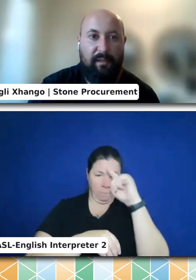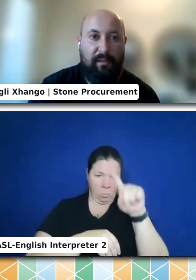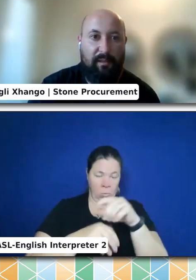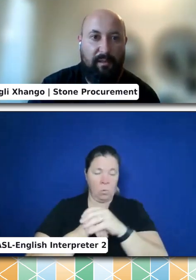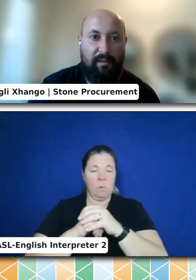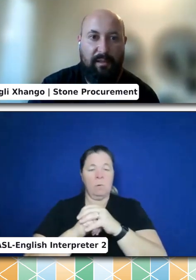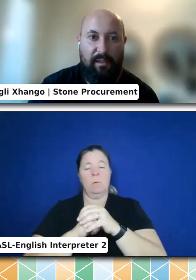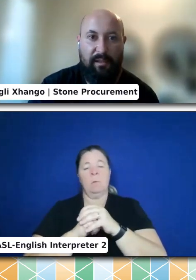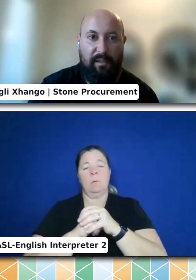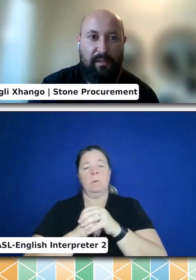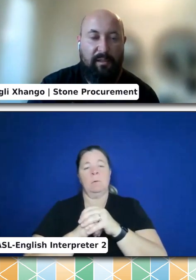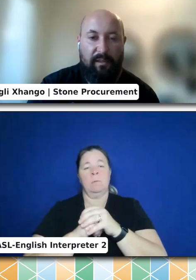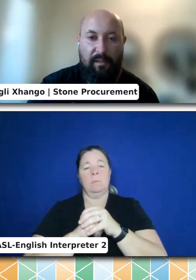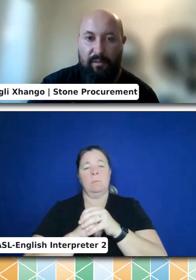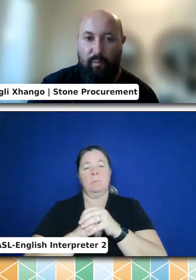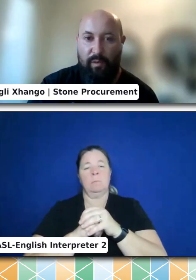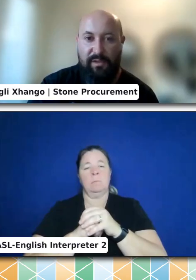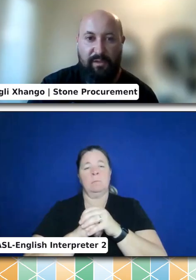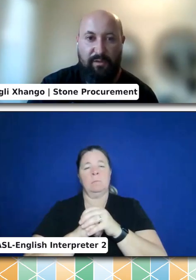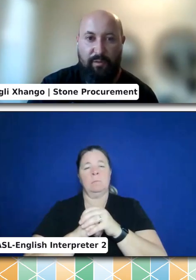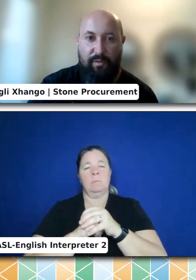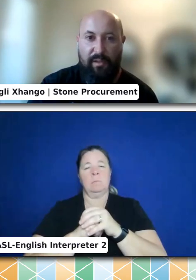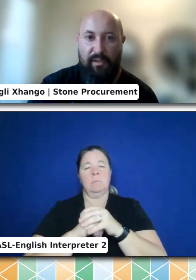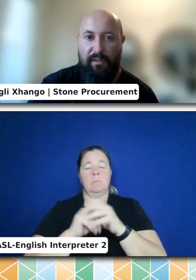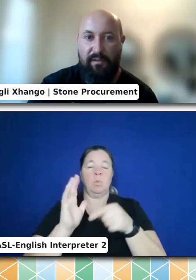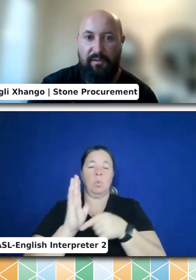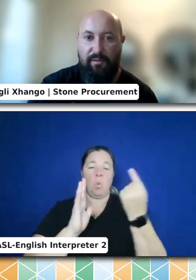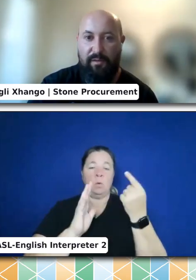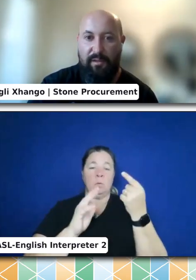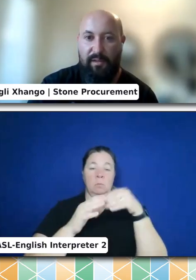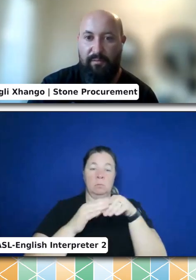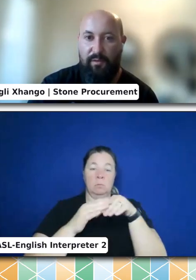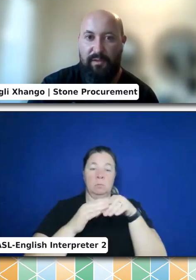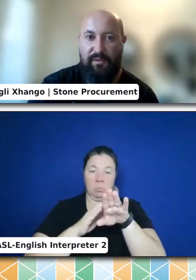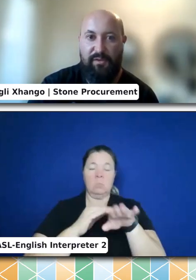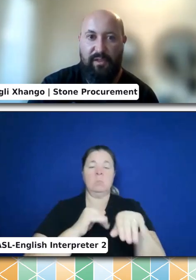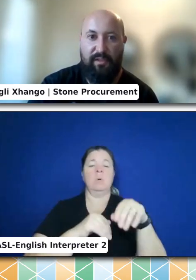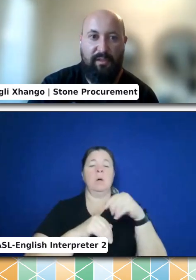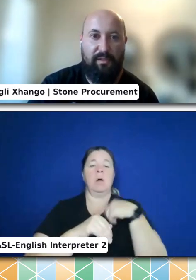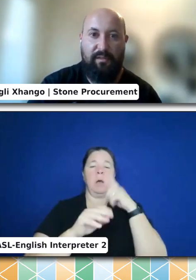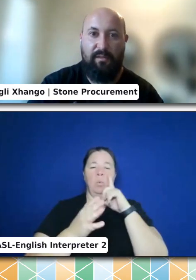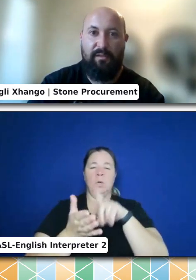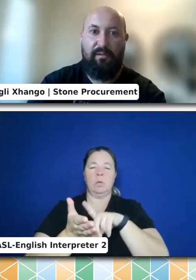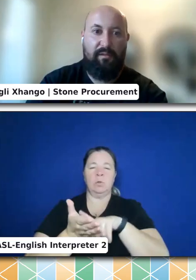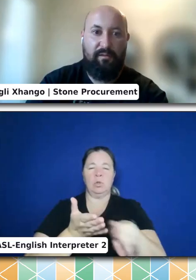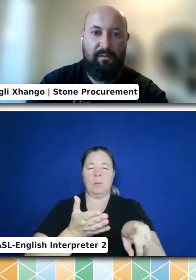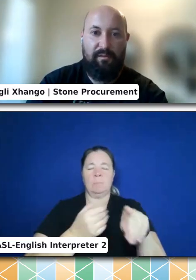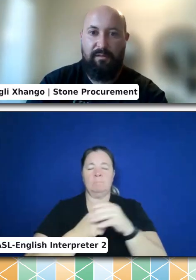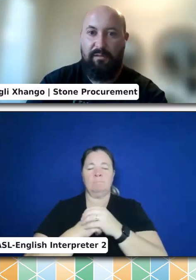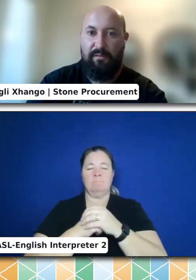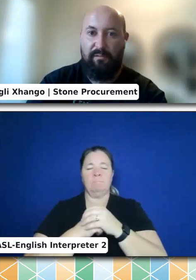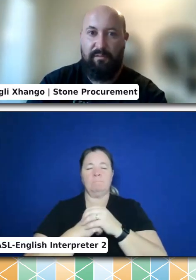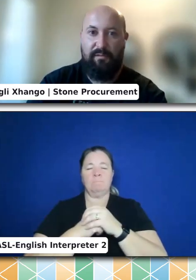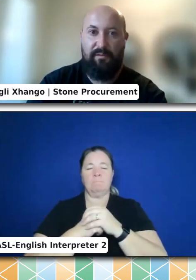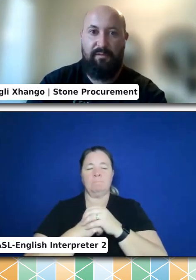And, um, uh, once you go in, so I am going to check…